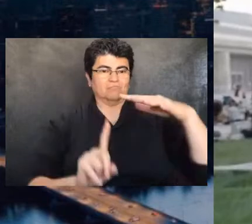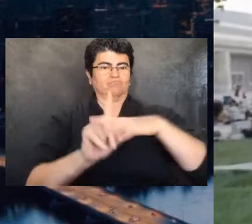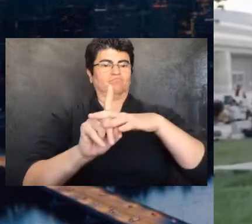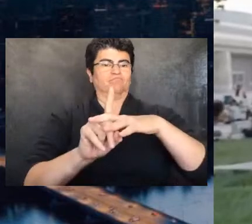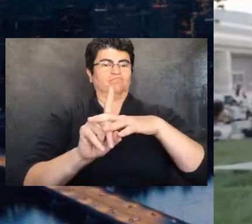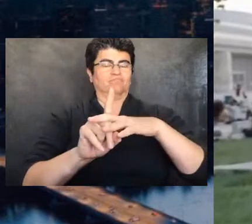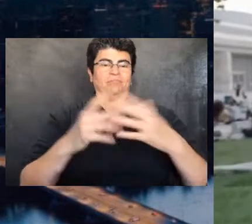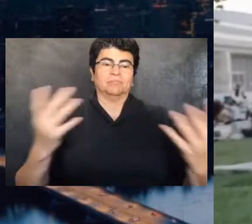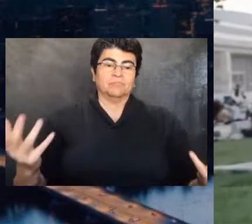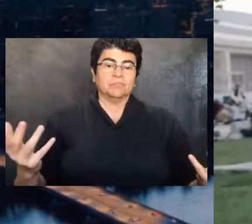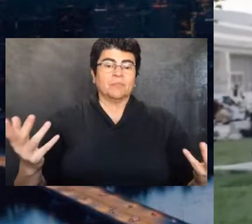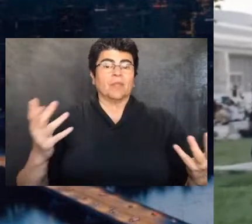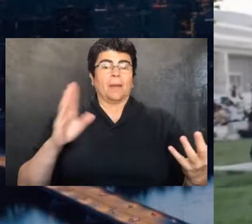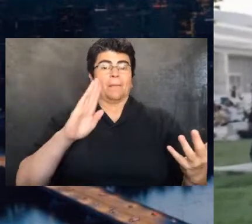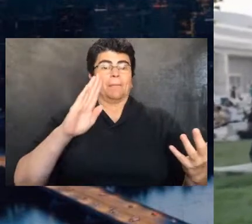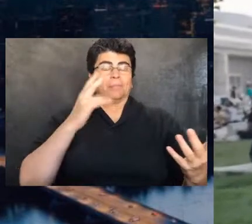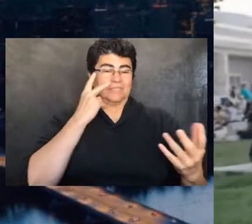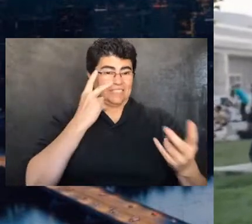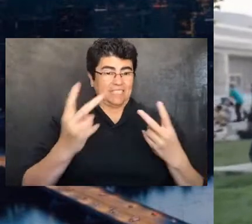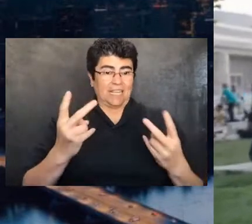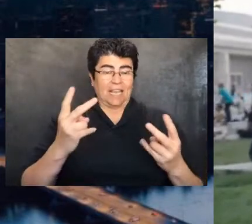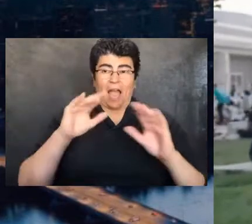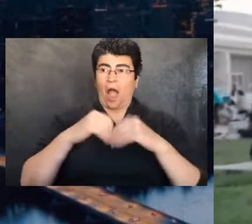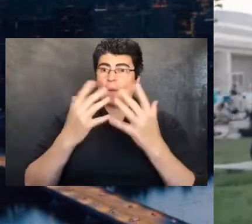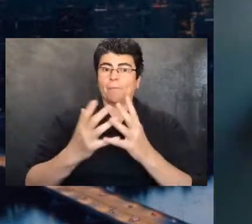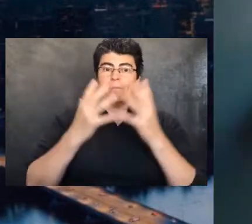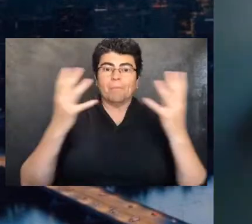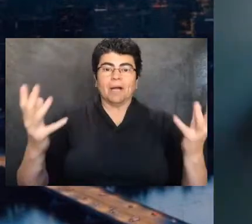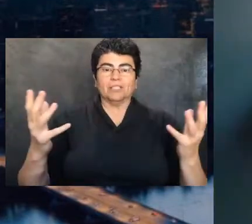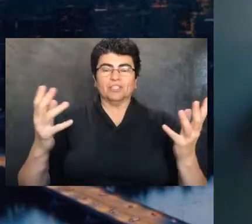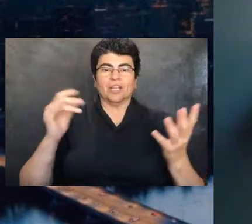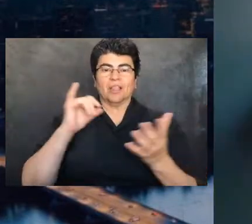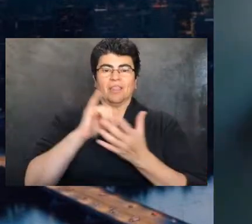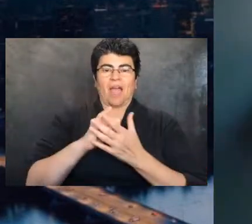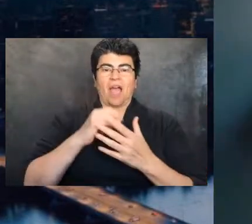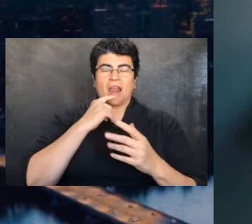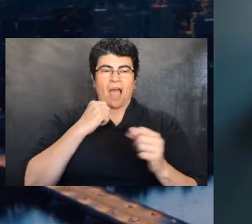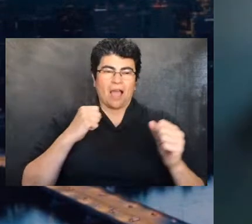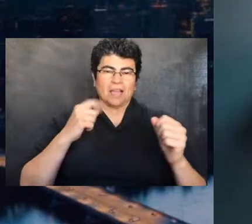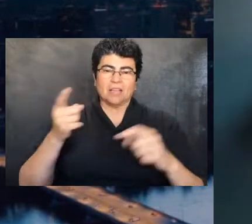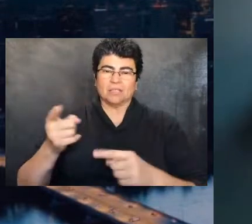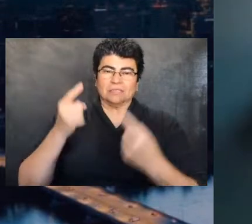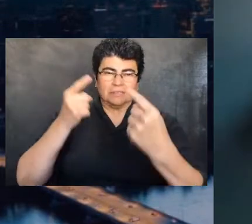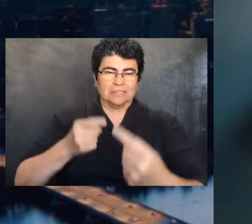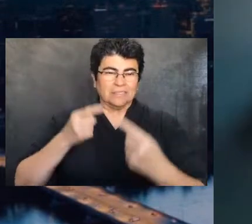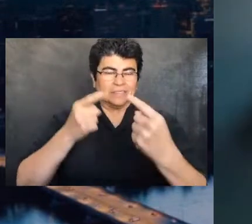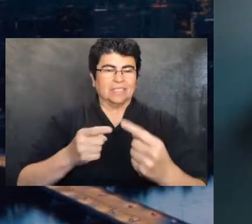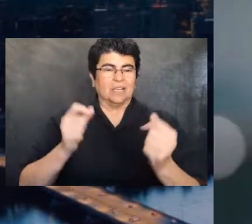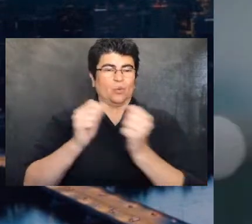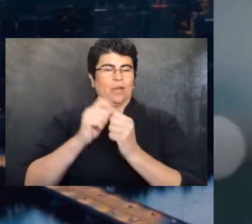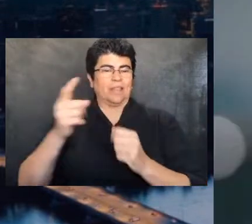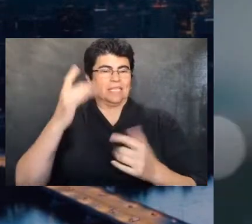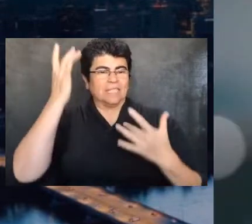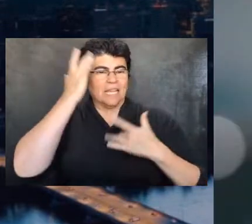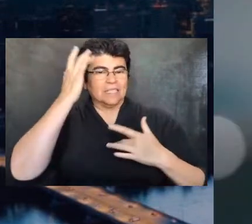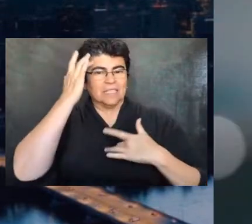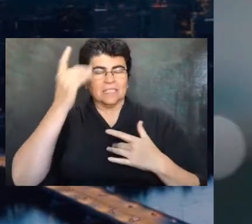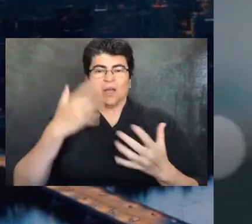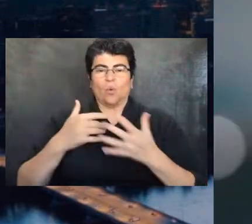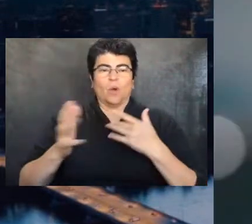and seeing how much Daisaku Ikeda fought through his illness and despite whatever illness he was going through,